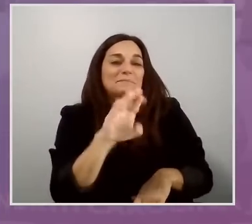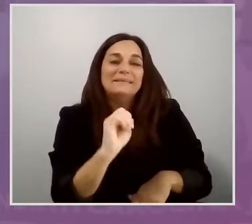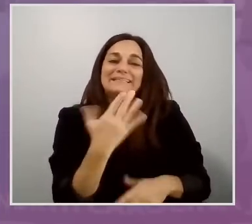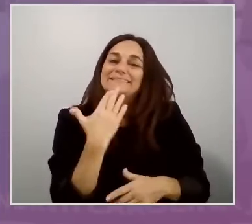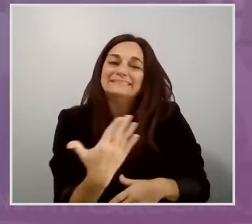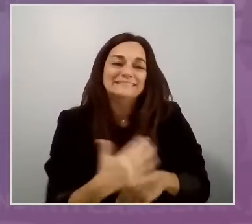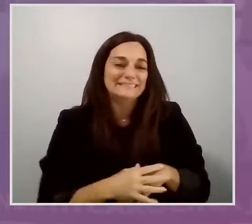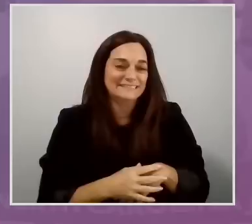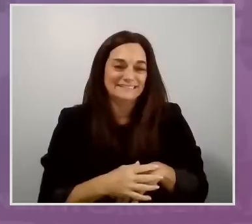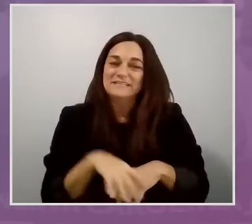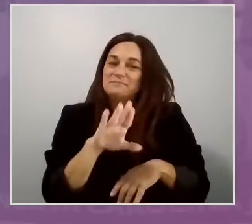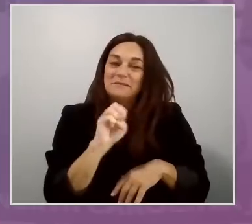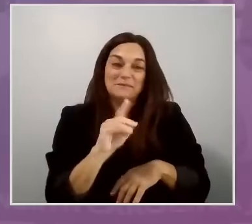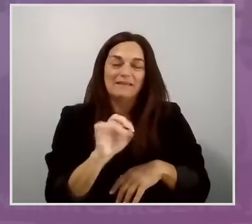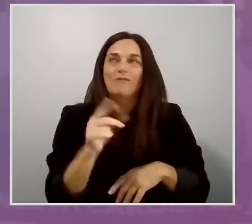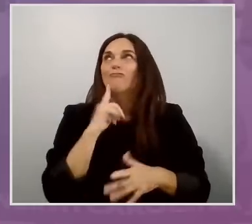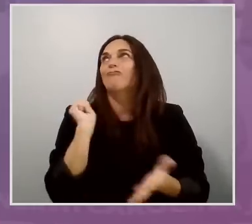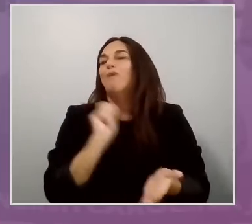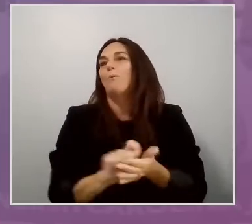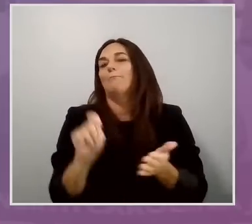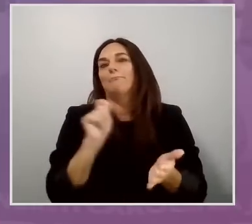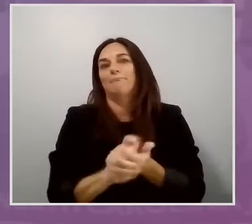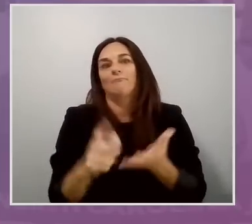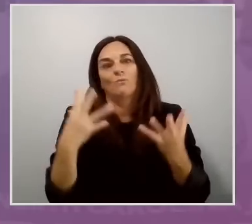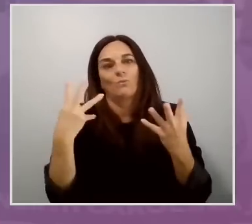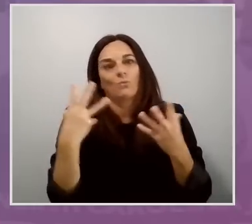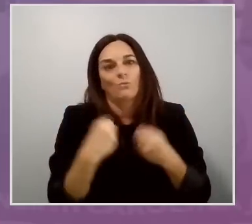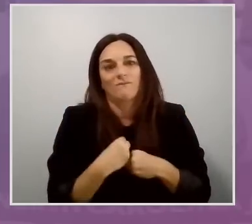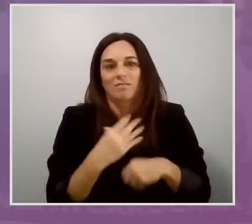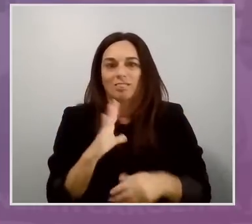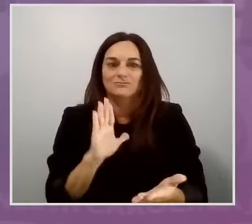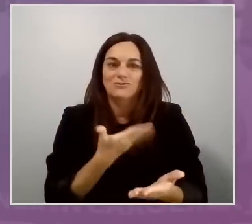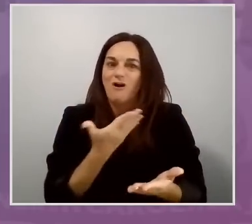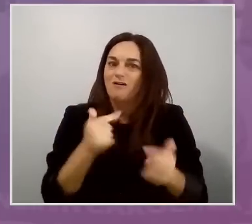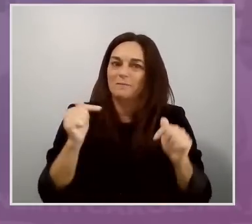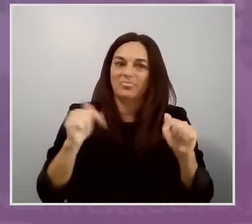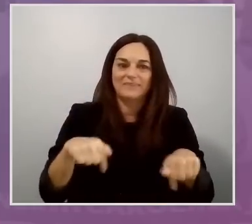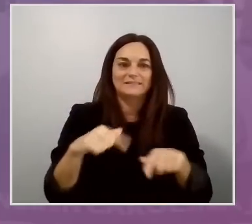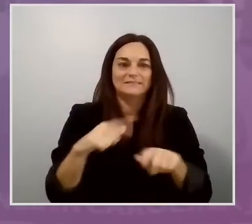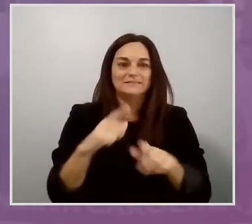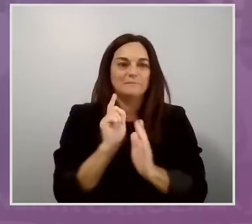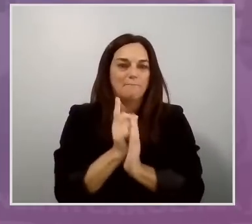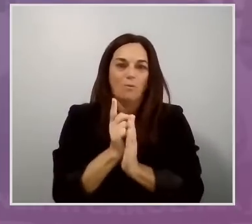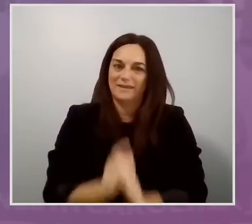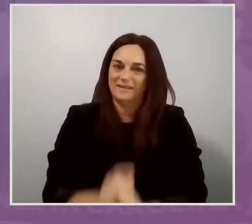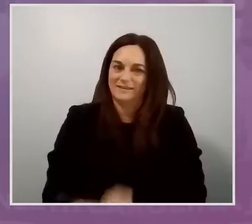THAT YOU SHARE WITH SO MANY OF US.